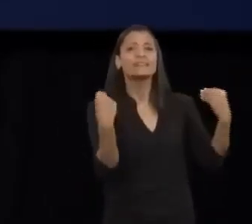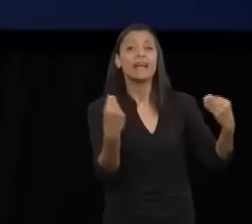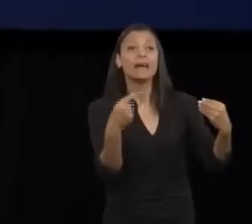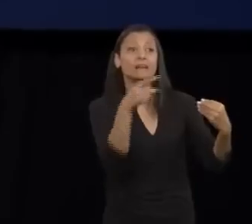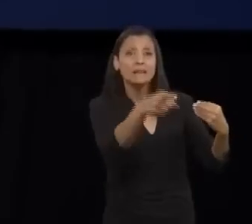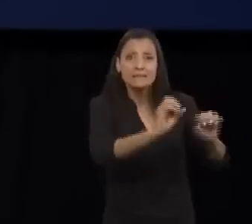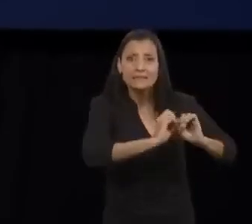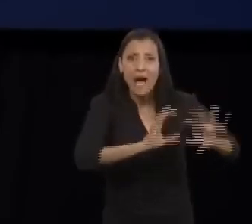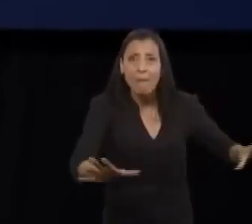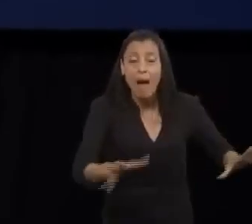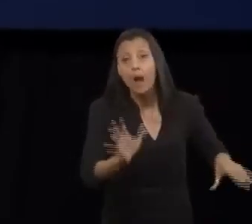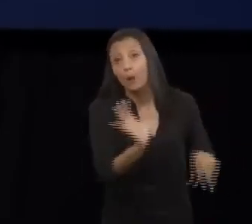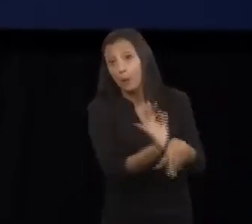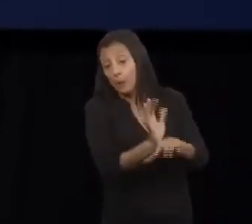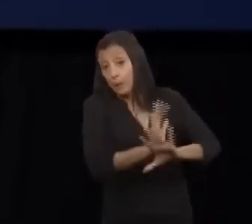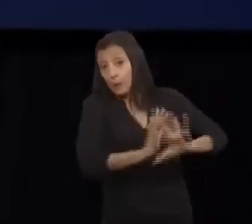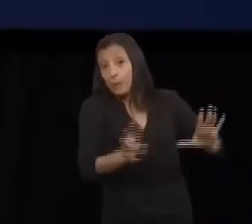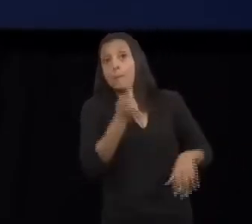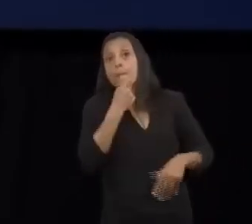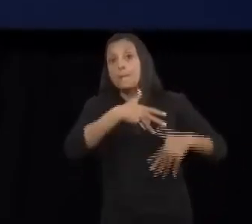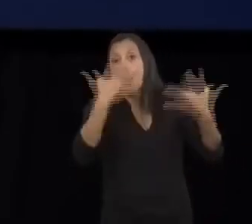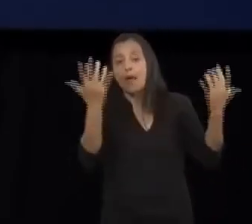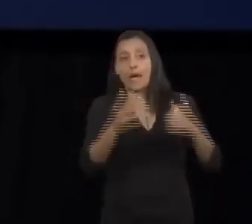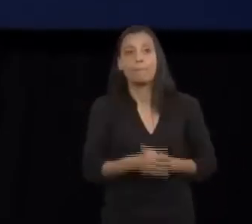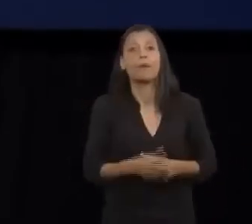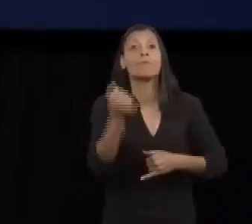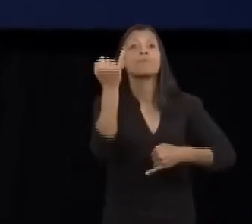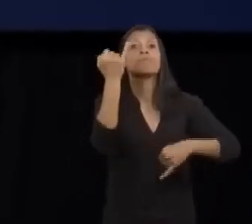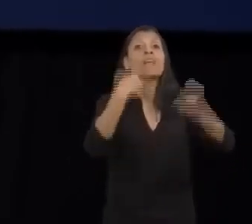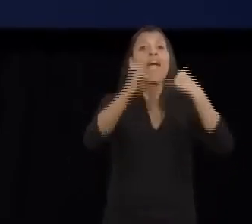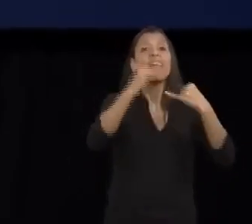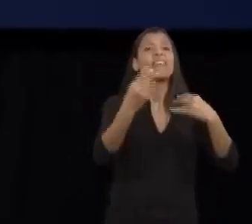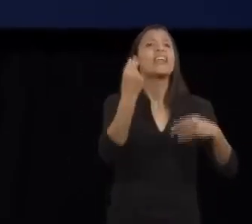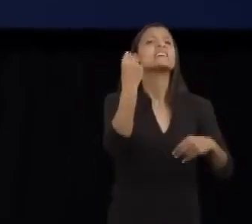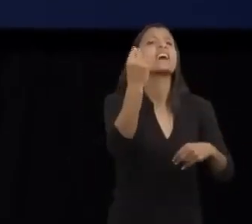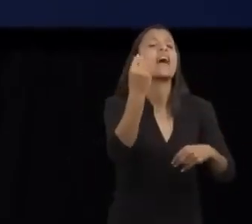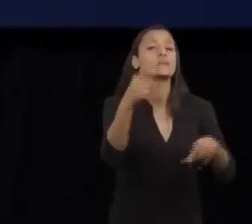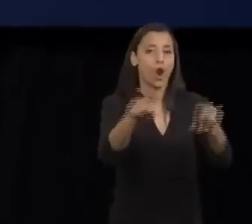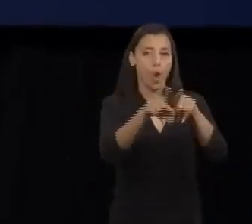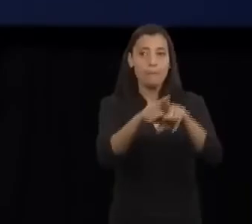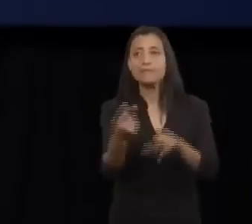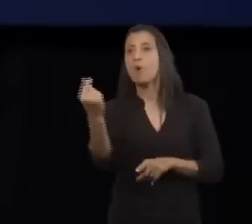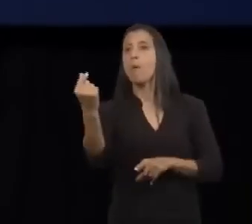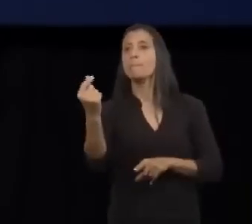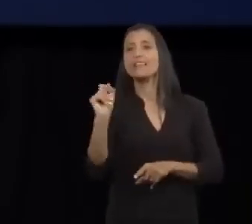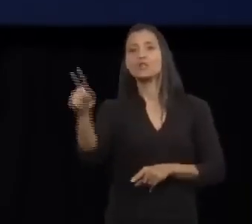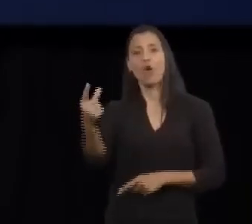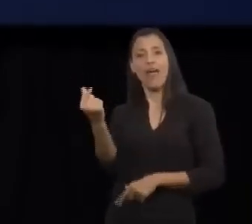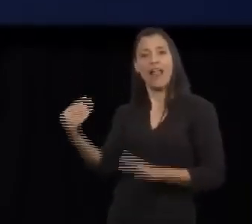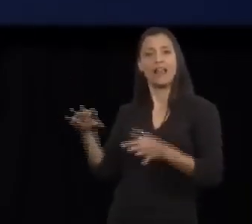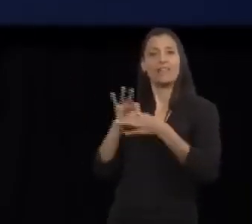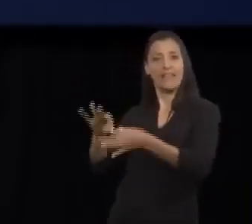For example, to say that the interest rate is the price of money. If you listen to an economist say that,